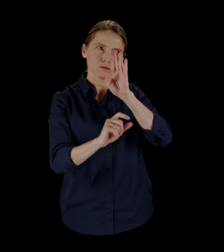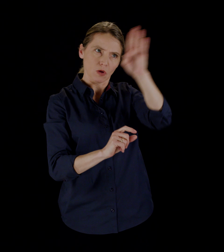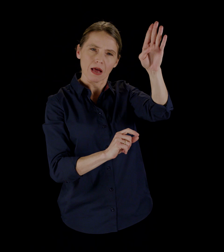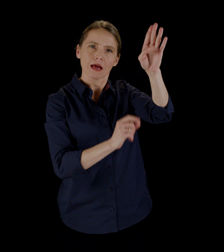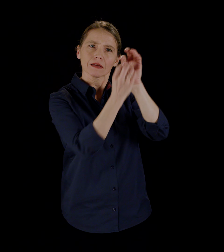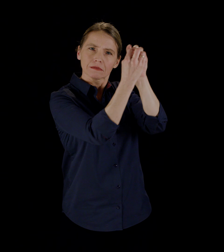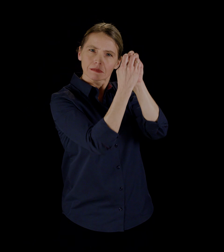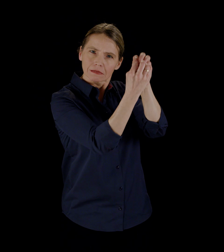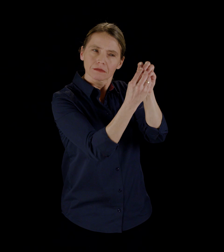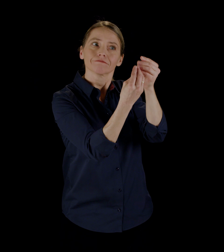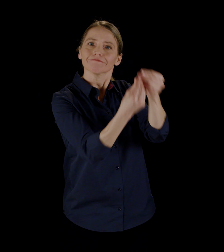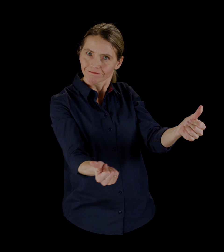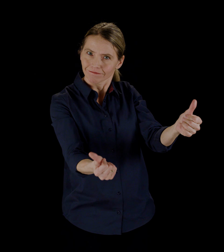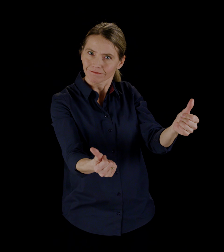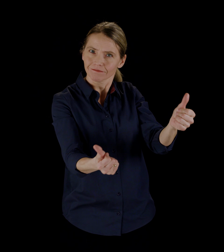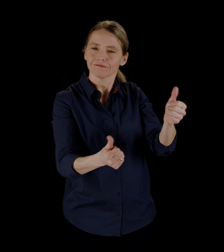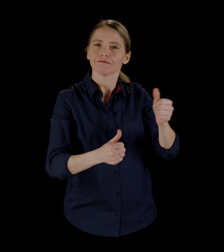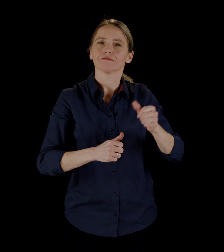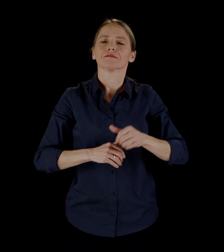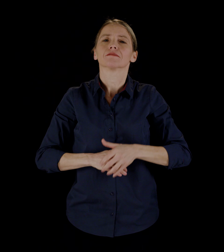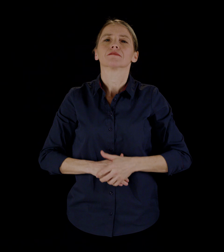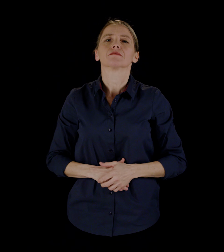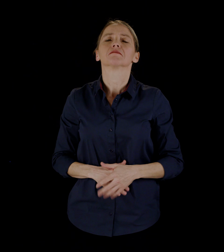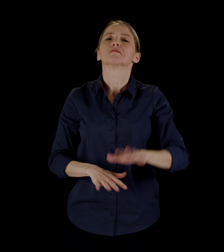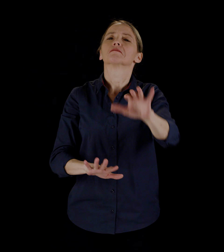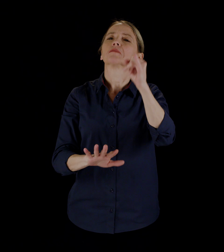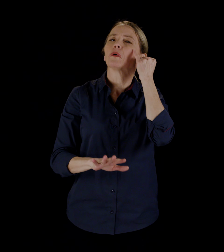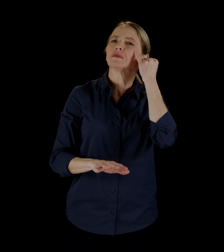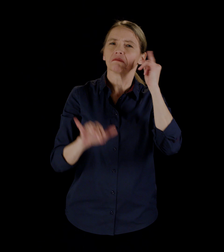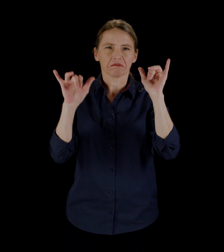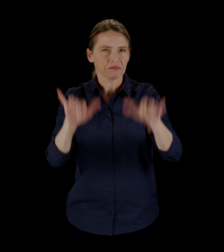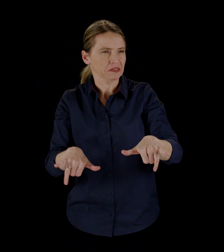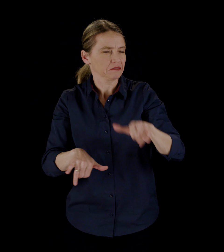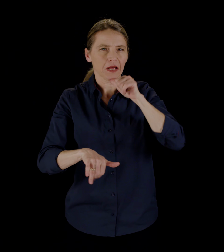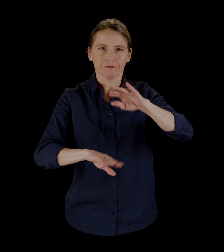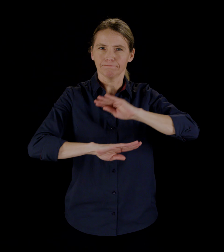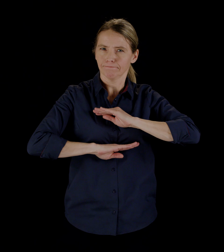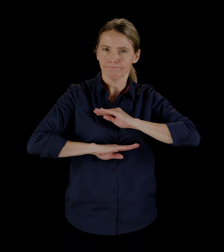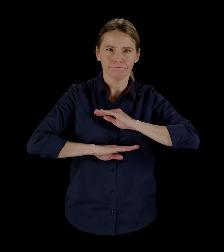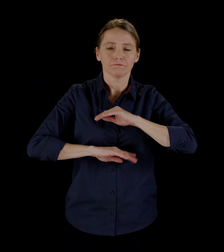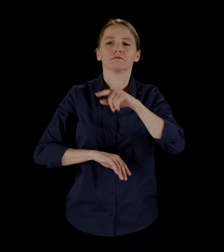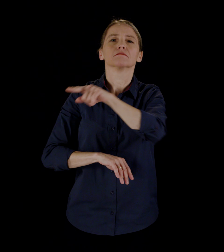If still unsatisfied, they can contact the Commission for Complaints for Telecom-television